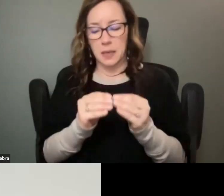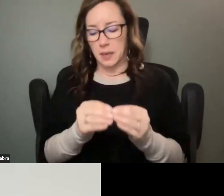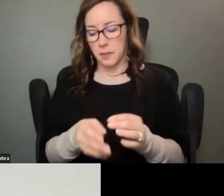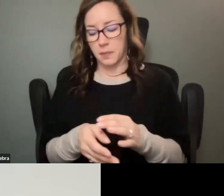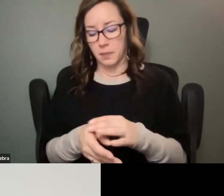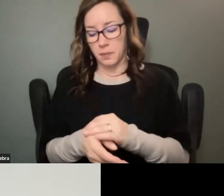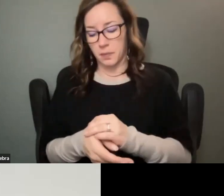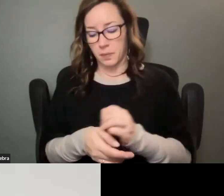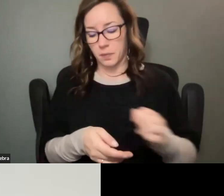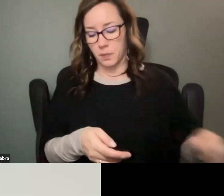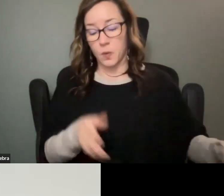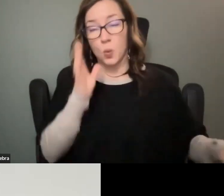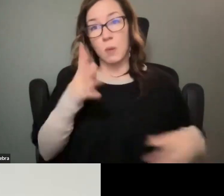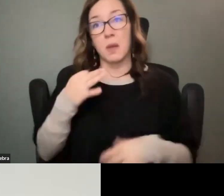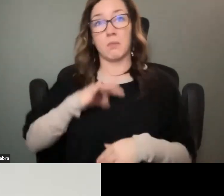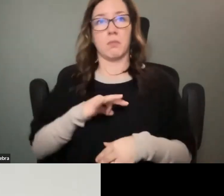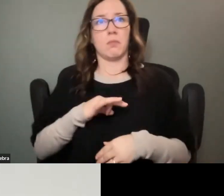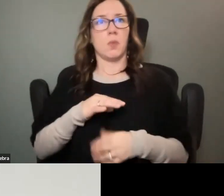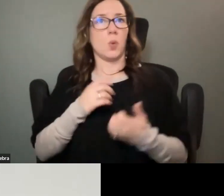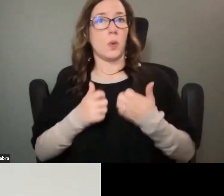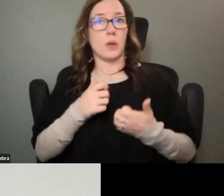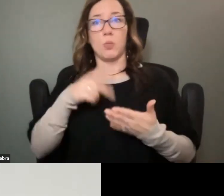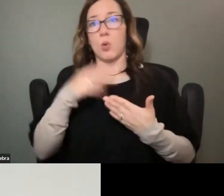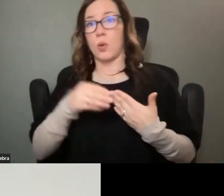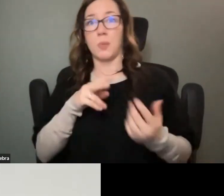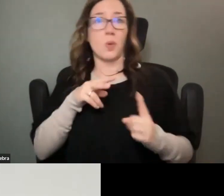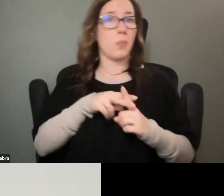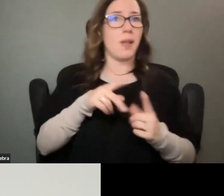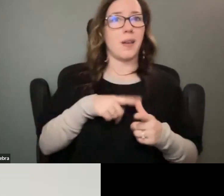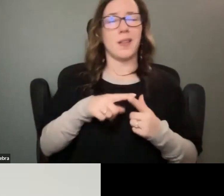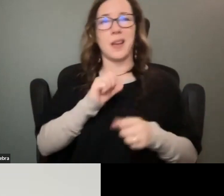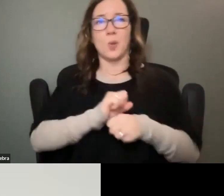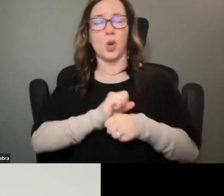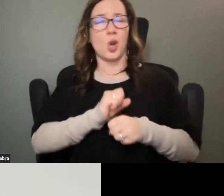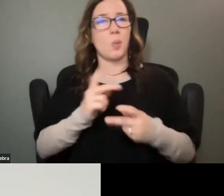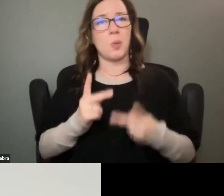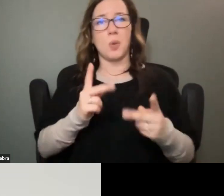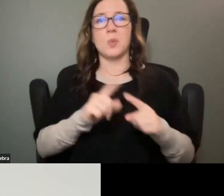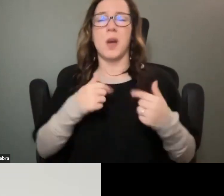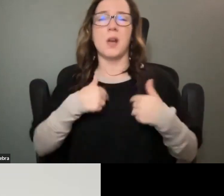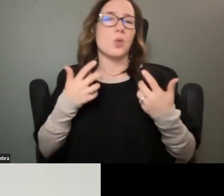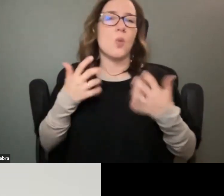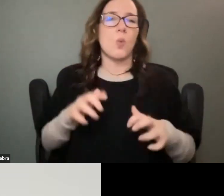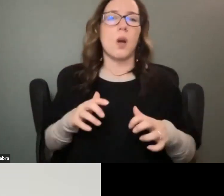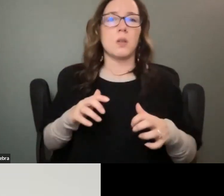really useful because once I know what program to apply to then I can start working on the proposal but what I don't